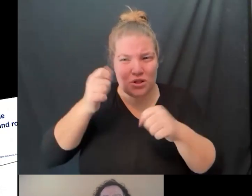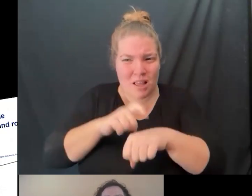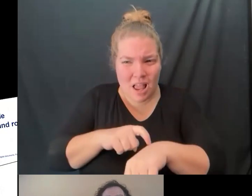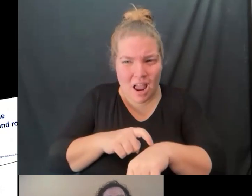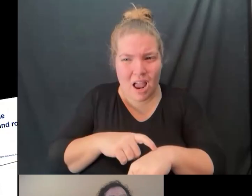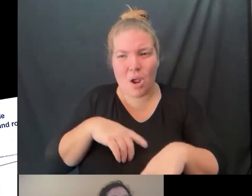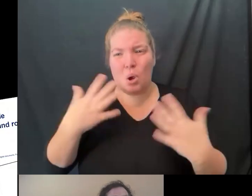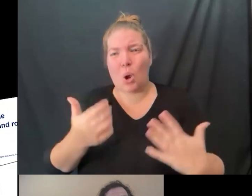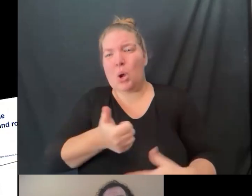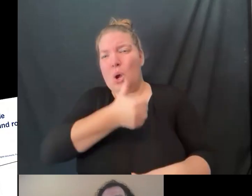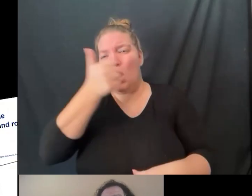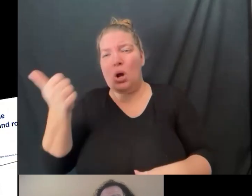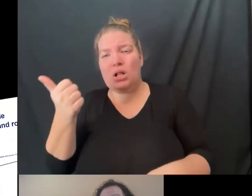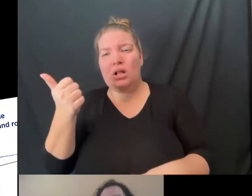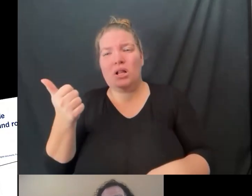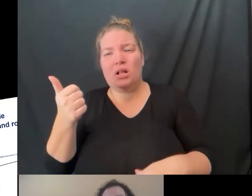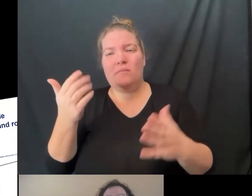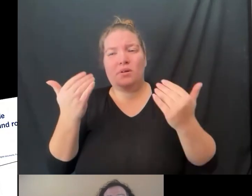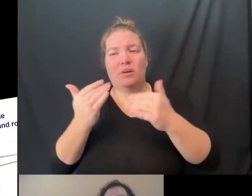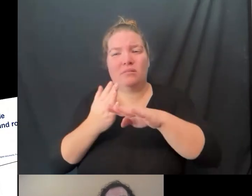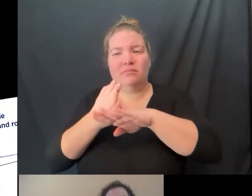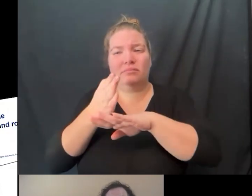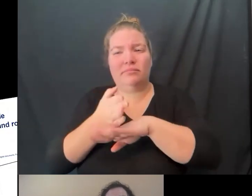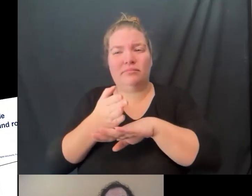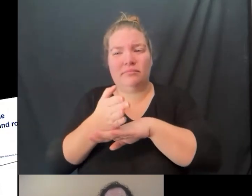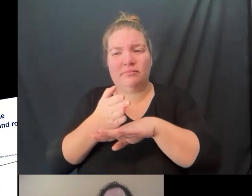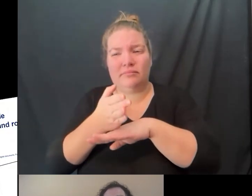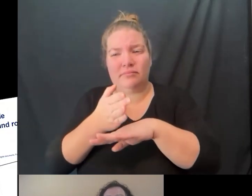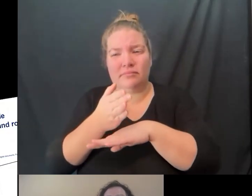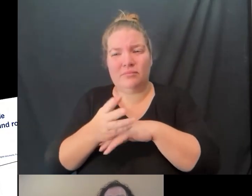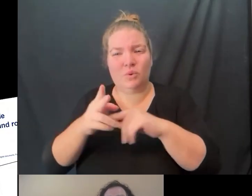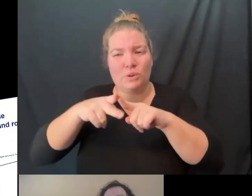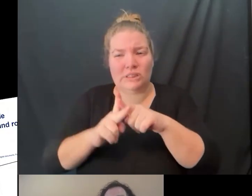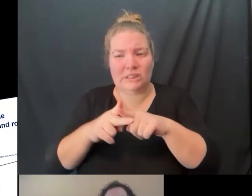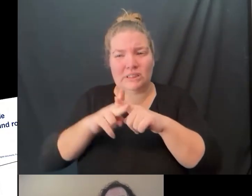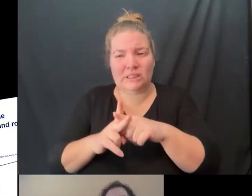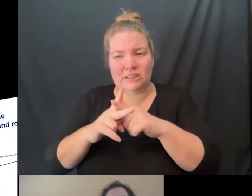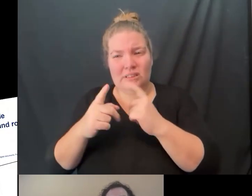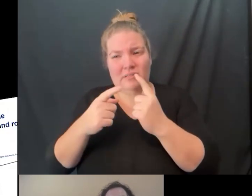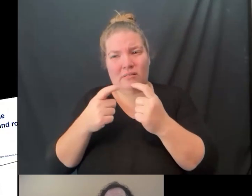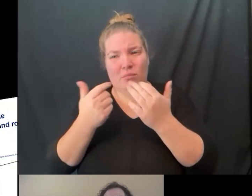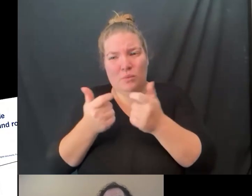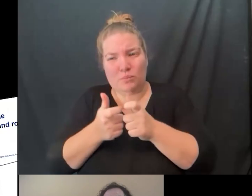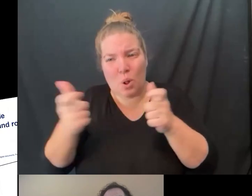Some people using a certain assistive technologies need more time. Some people for whom the language of the document